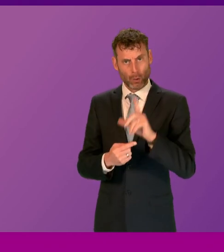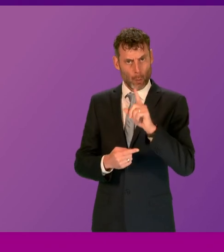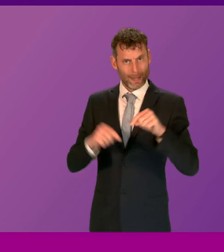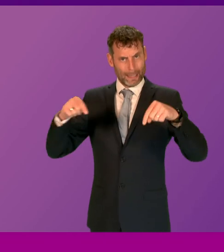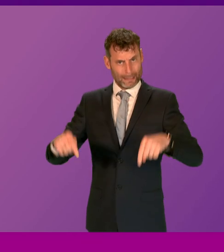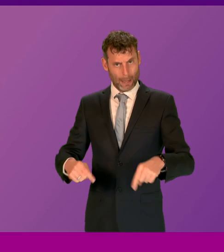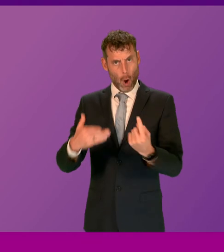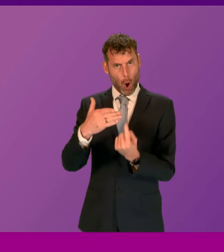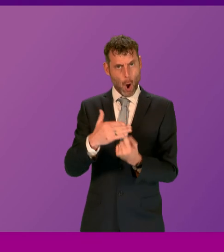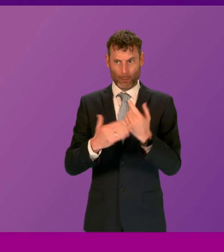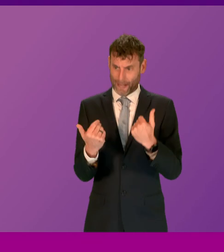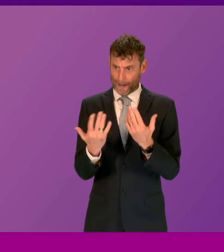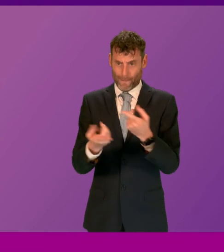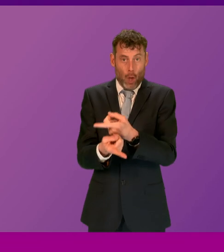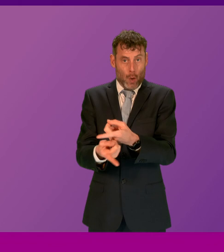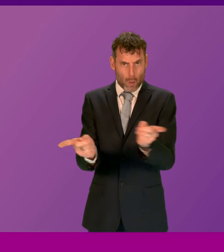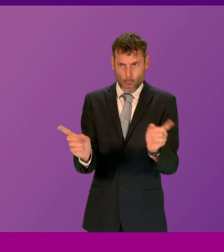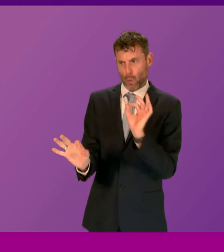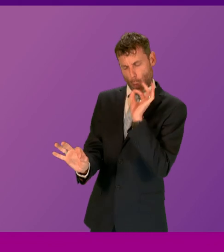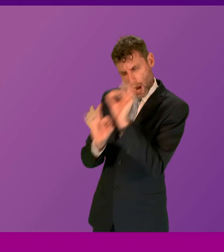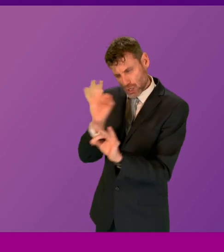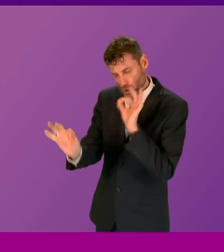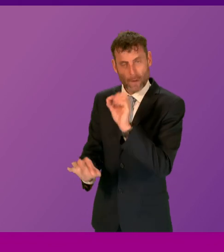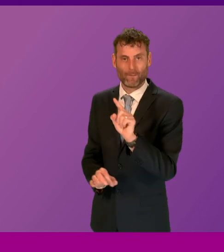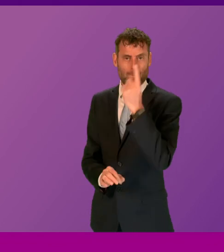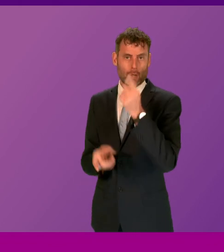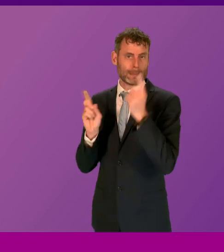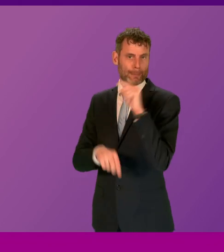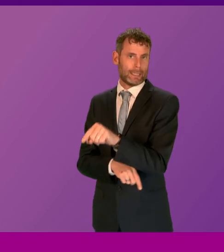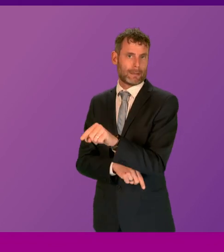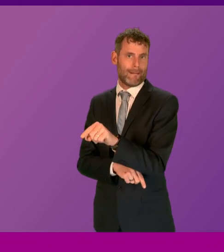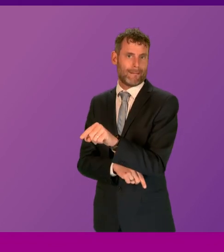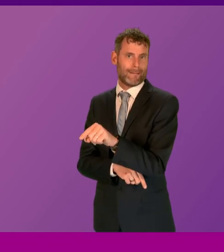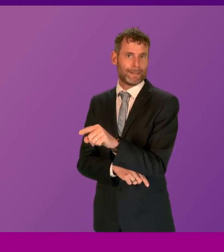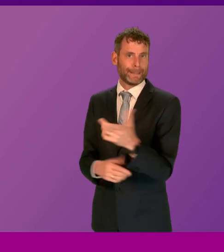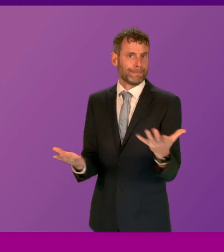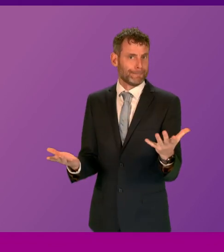to the First Minister. I call Kenneth Gibson.